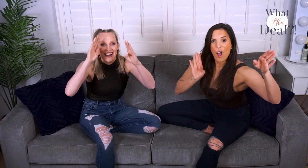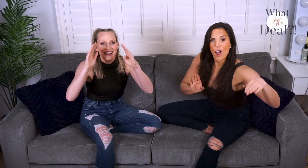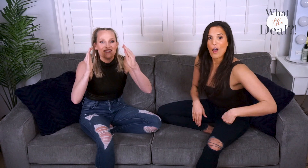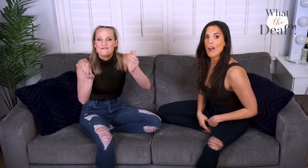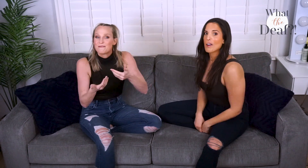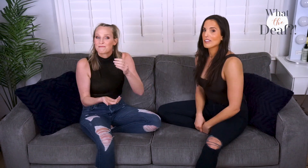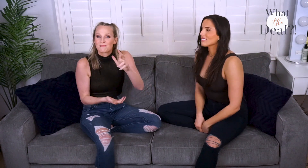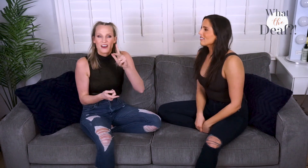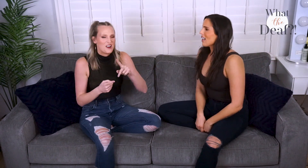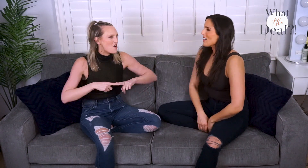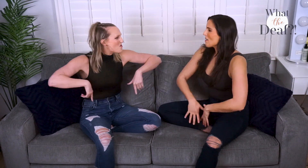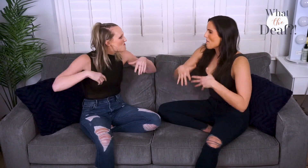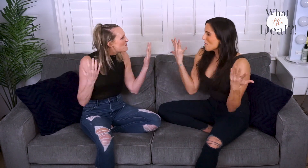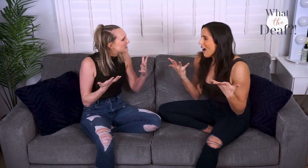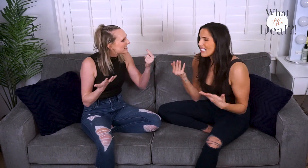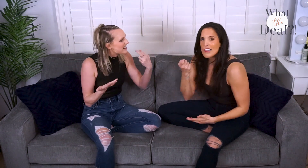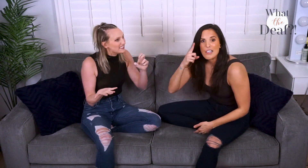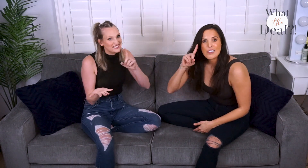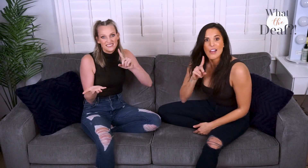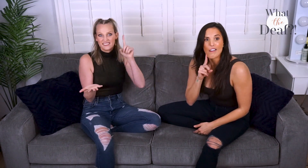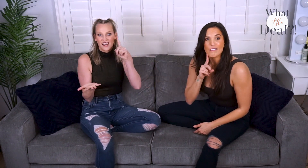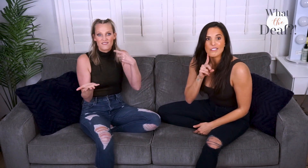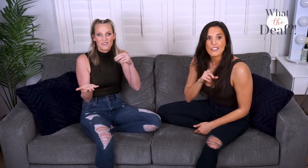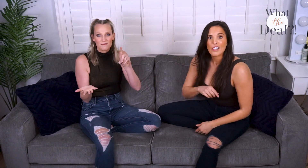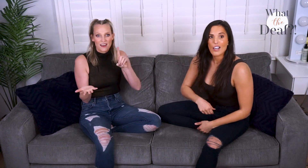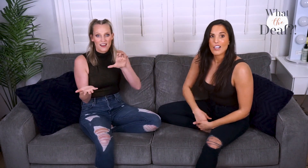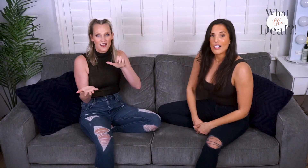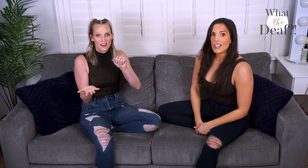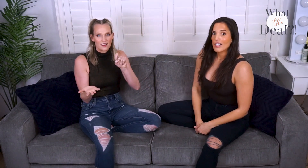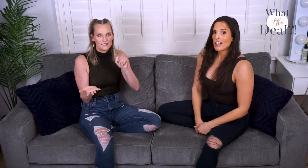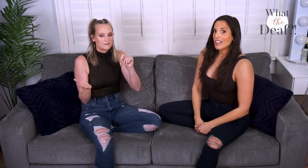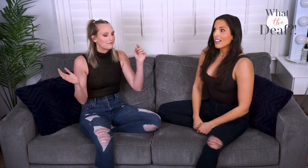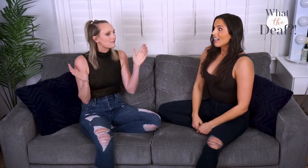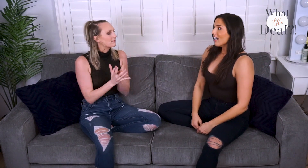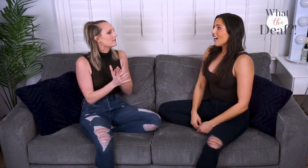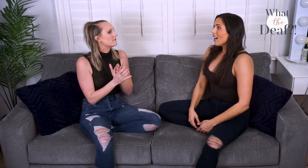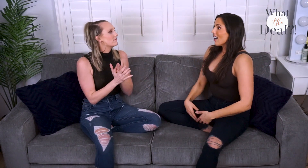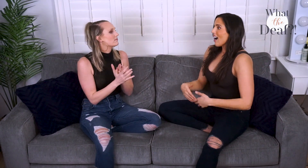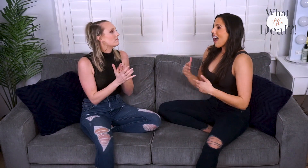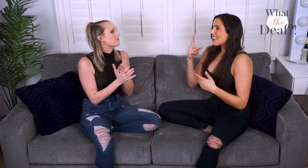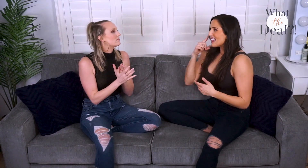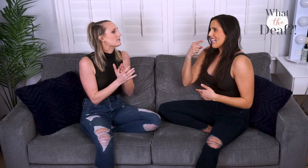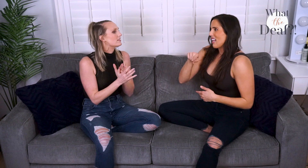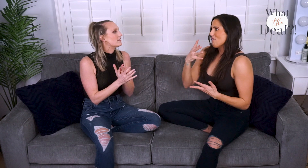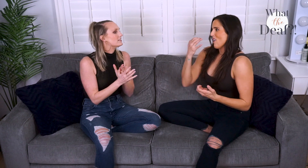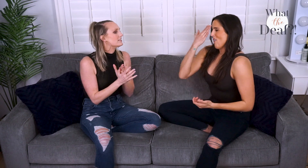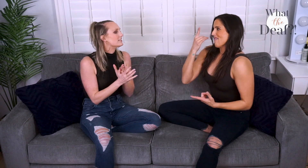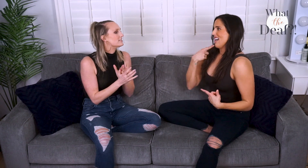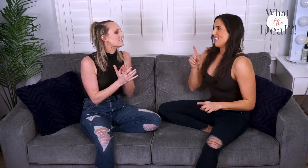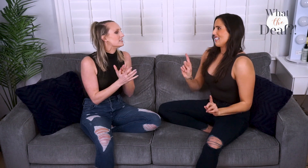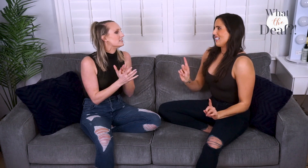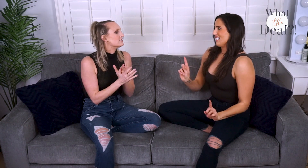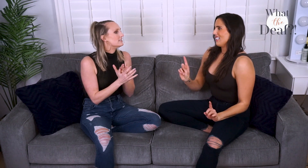Hi. - Hello. Welcome back to... [Both] What the Deaf. Podcast. So... I think they finally wanna know.